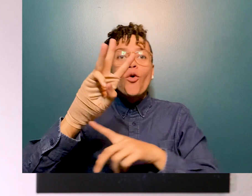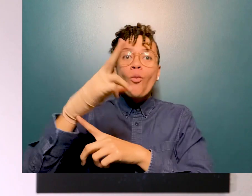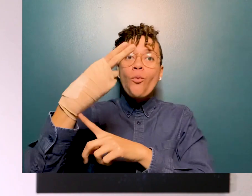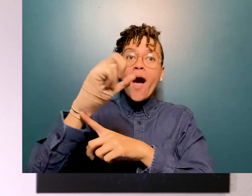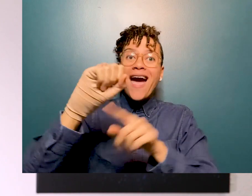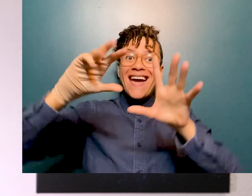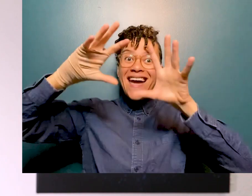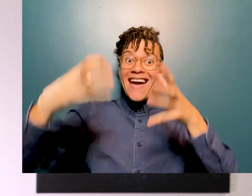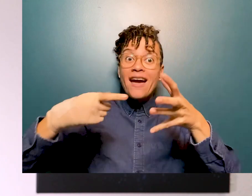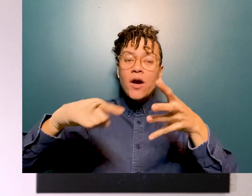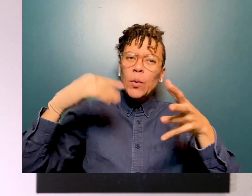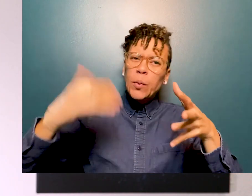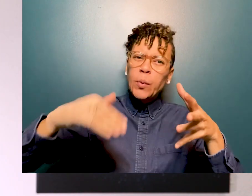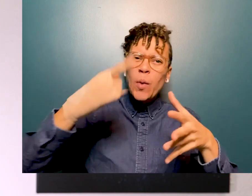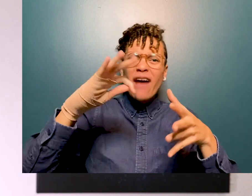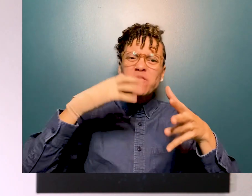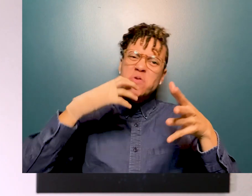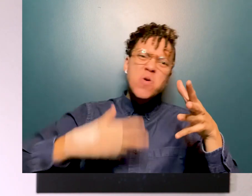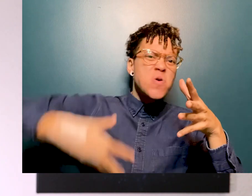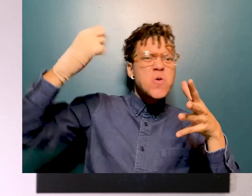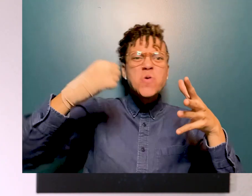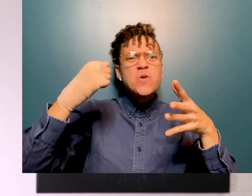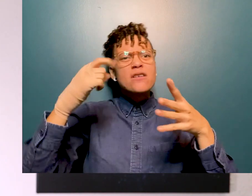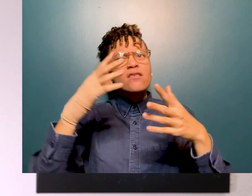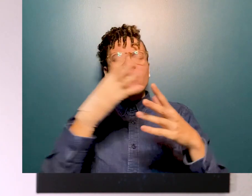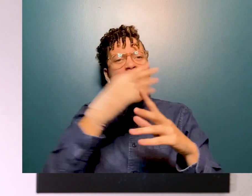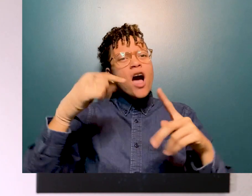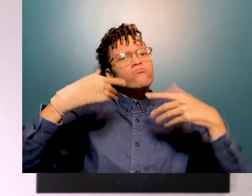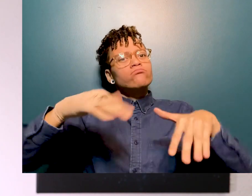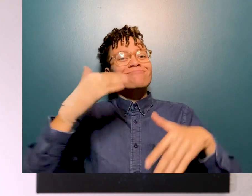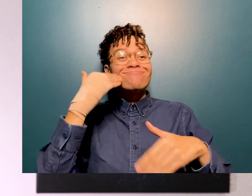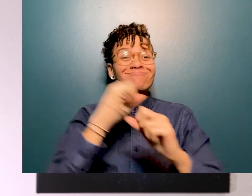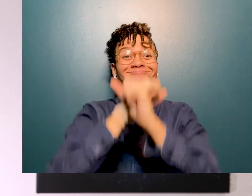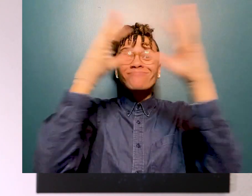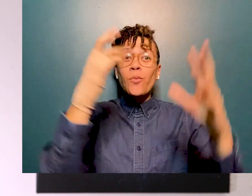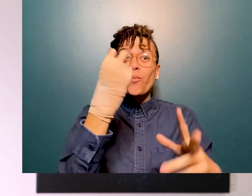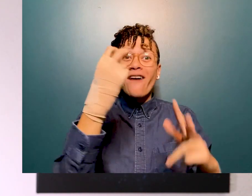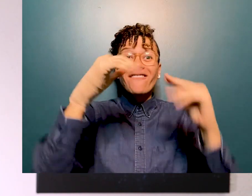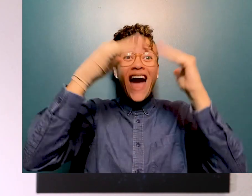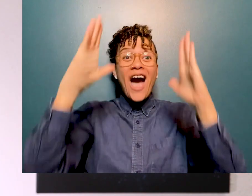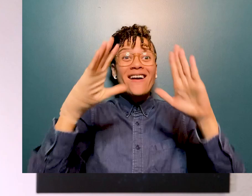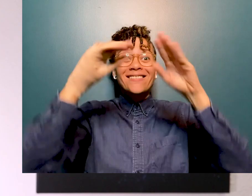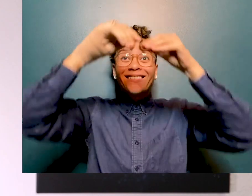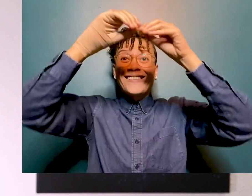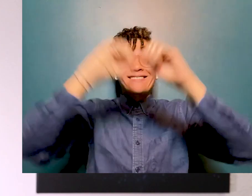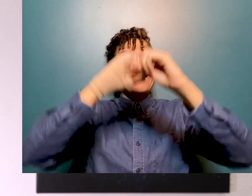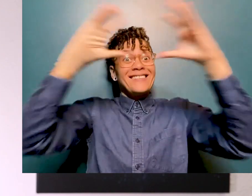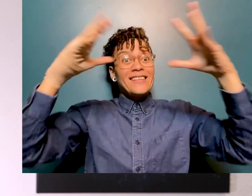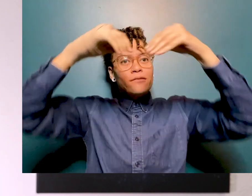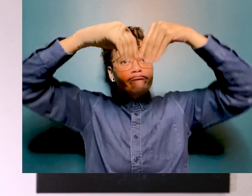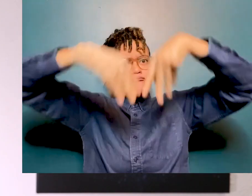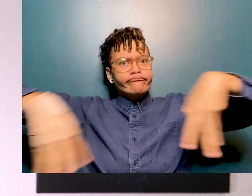up the 12 houses and it also seems to be the predominant or the most popular form of house